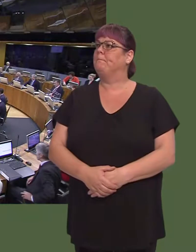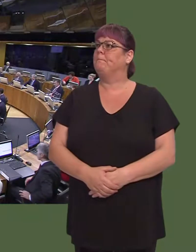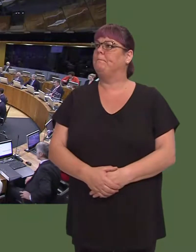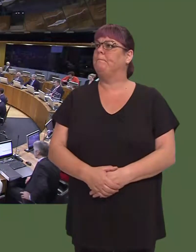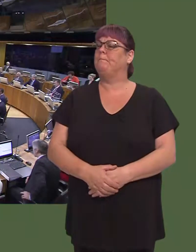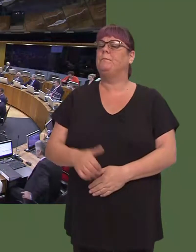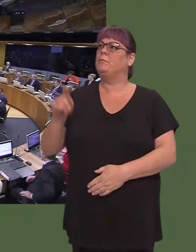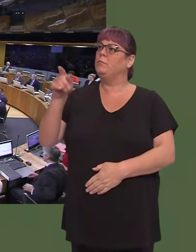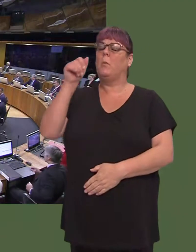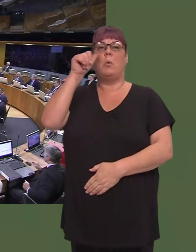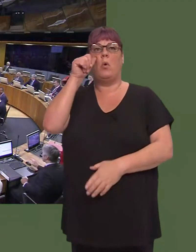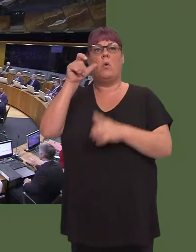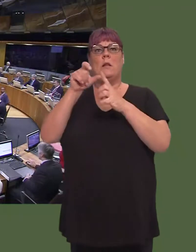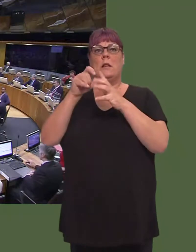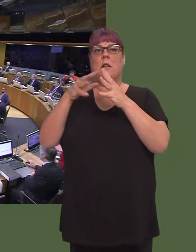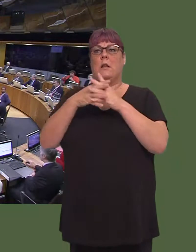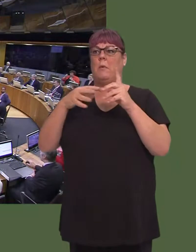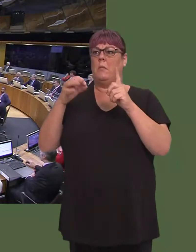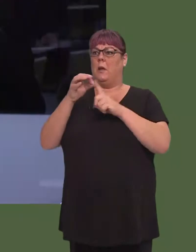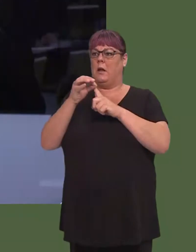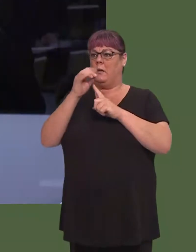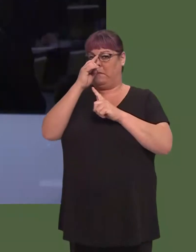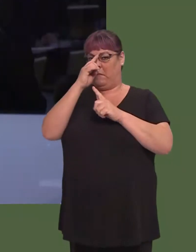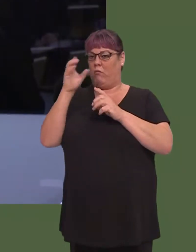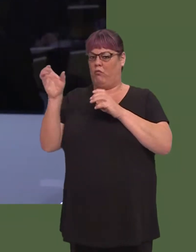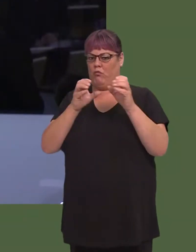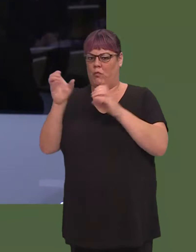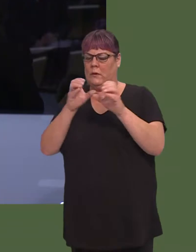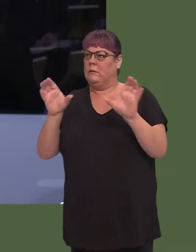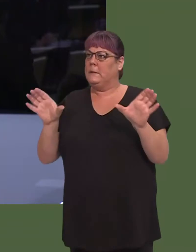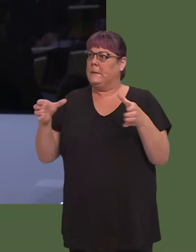of a thriving, world-class higher education sector to the economic and social well-being